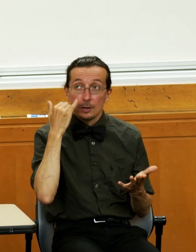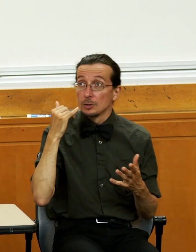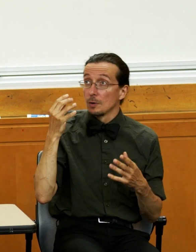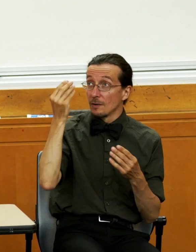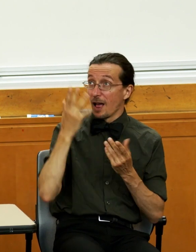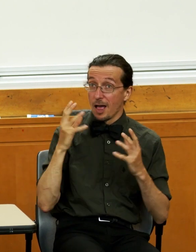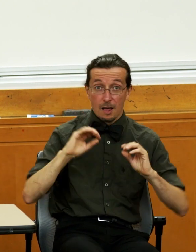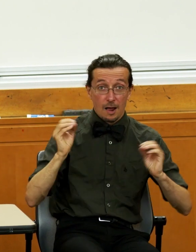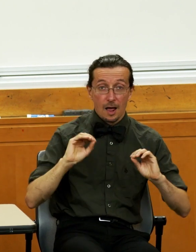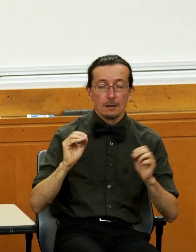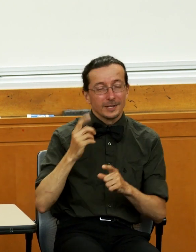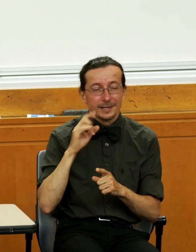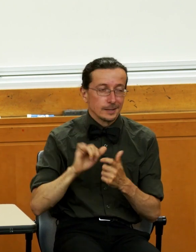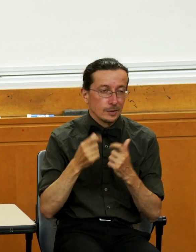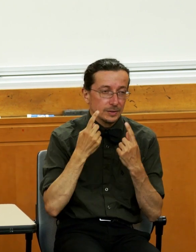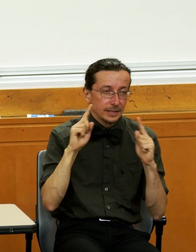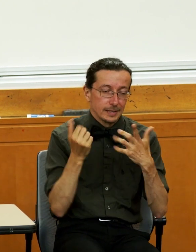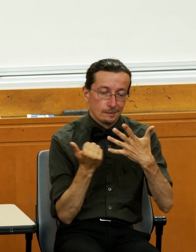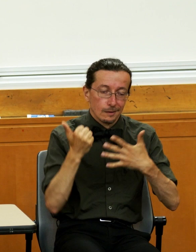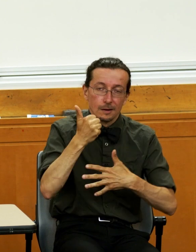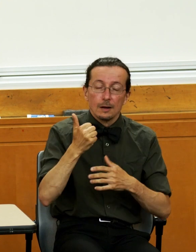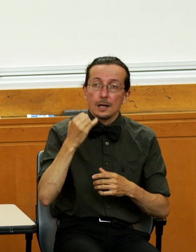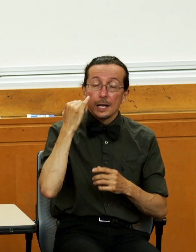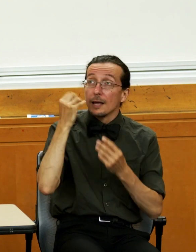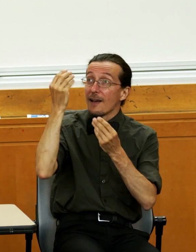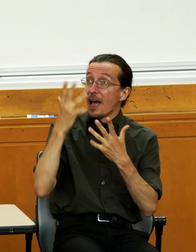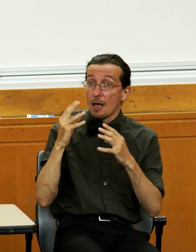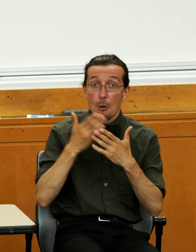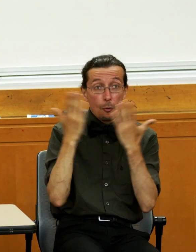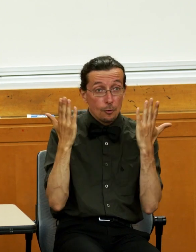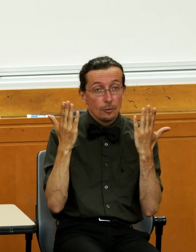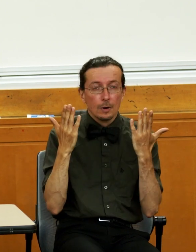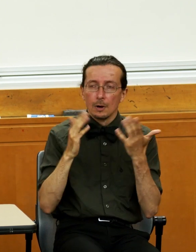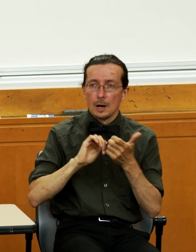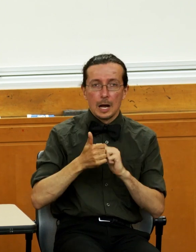how you're successful really, if you're not getting that, how do you advocate for yourself?